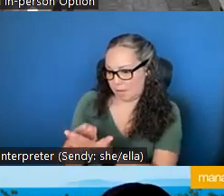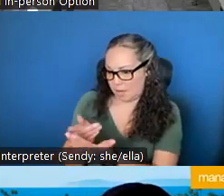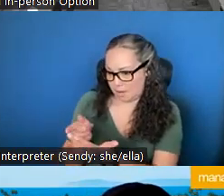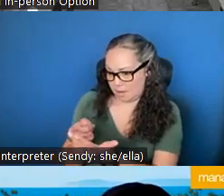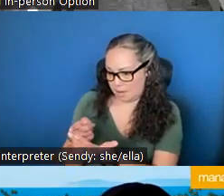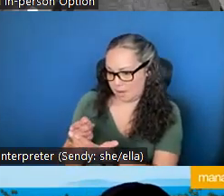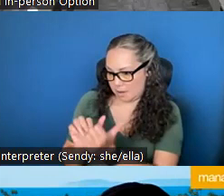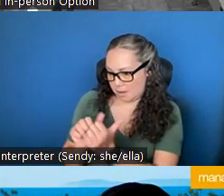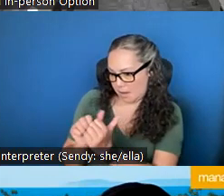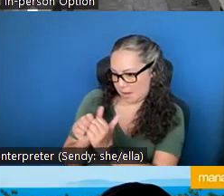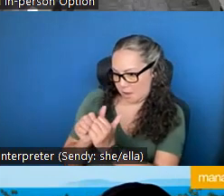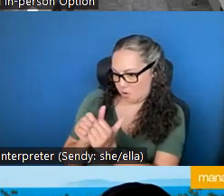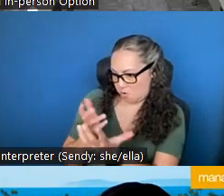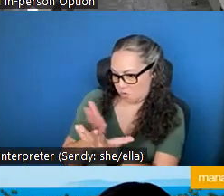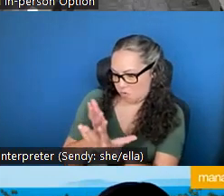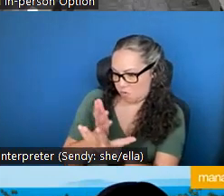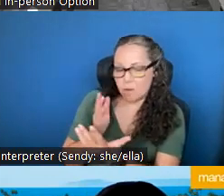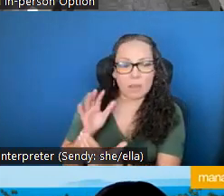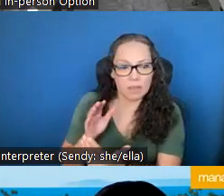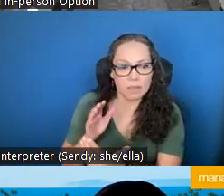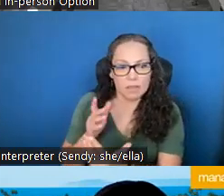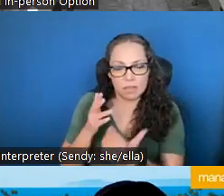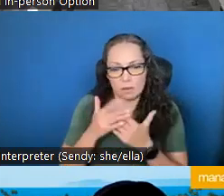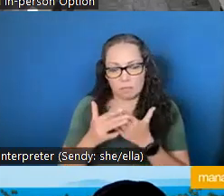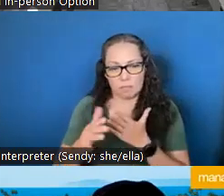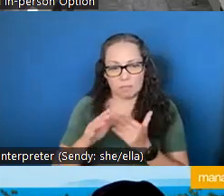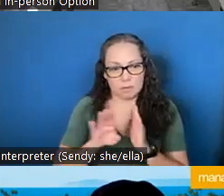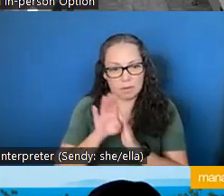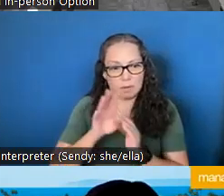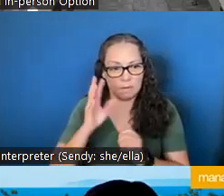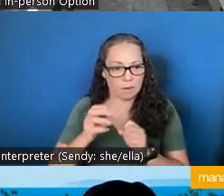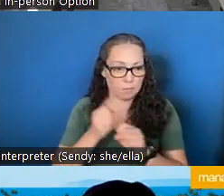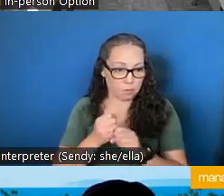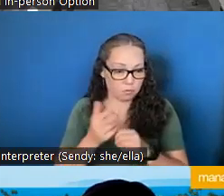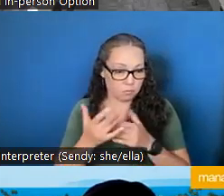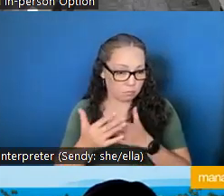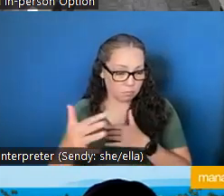uh being rolled out in the next five years the third item is related to the first two